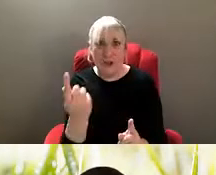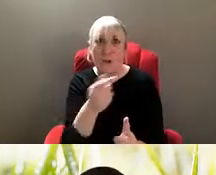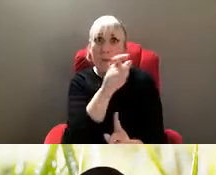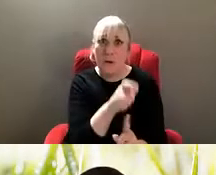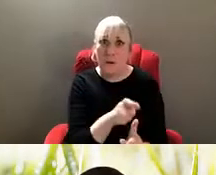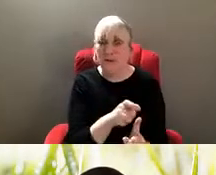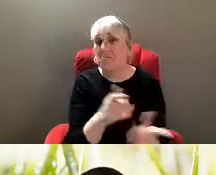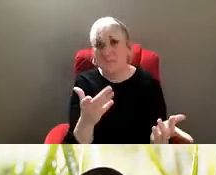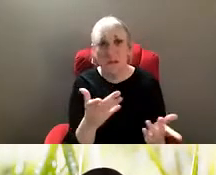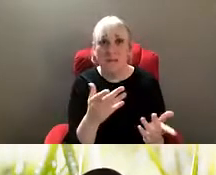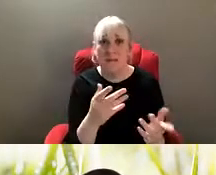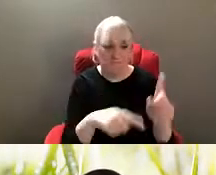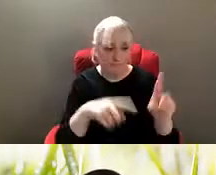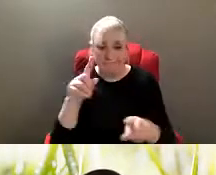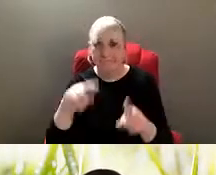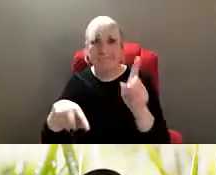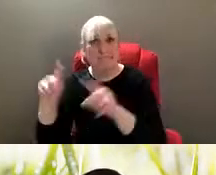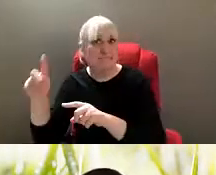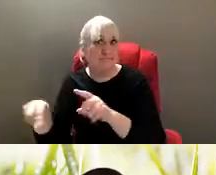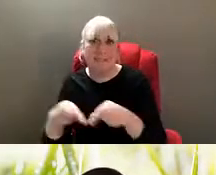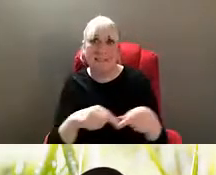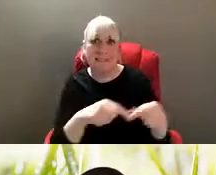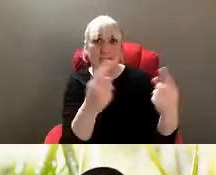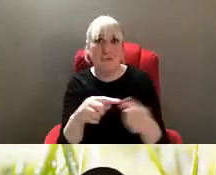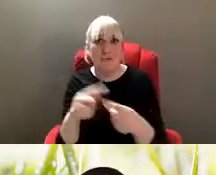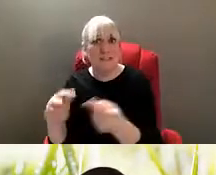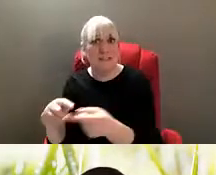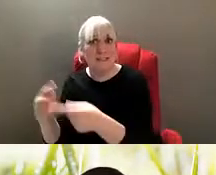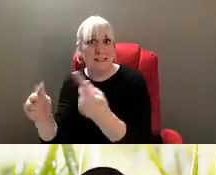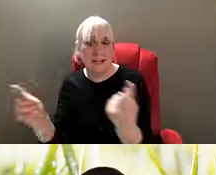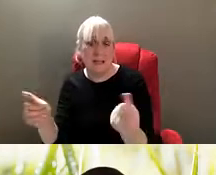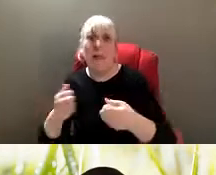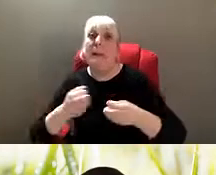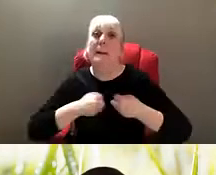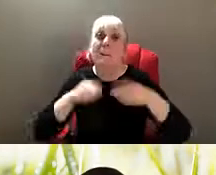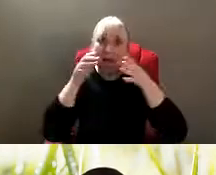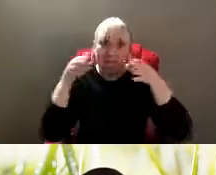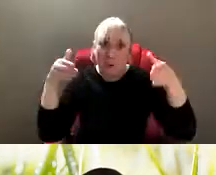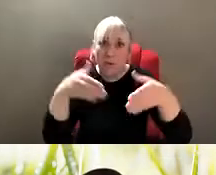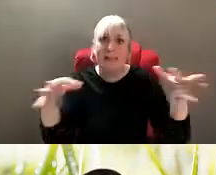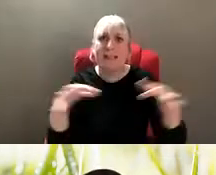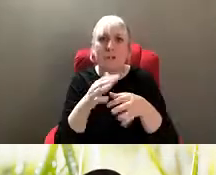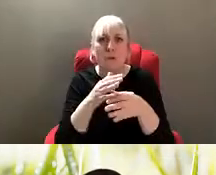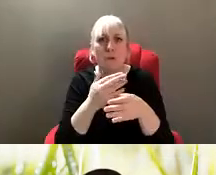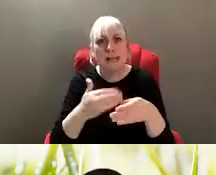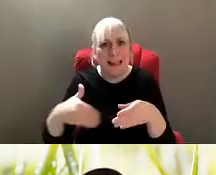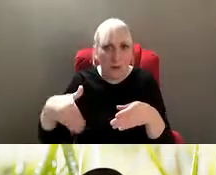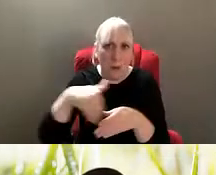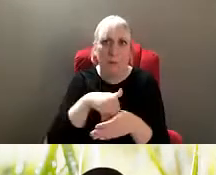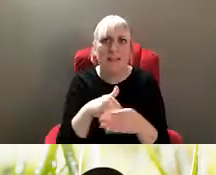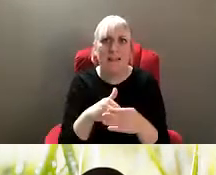so um whilst my works is on kind of inclusive active travel it has to be limited to some